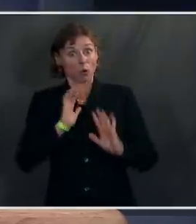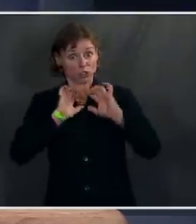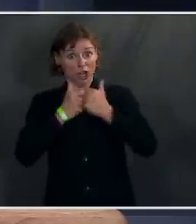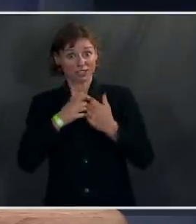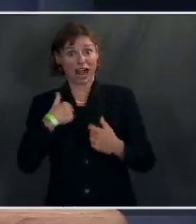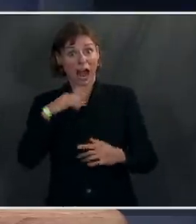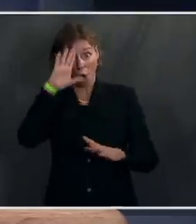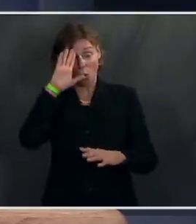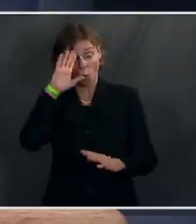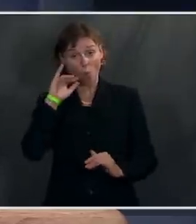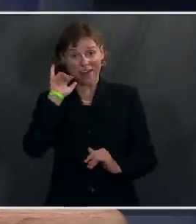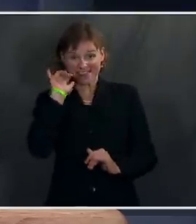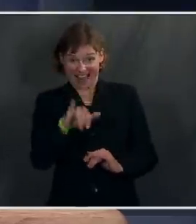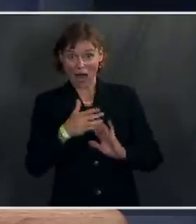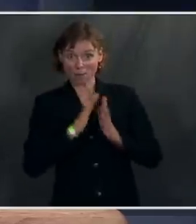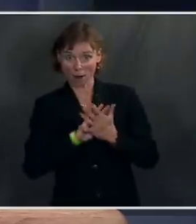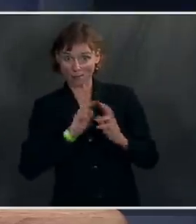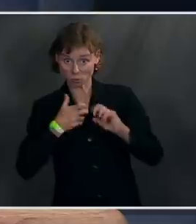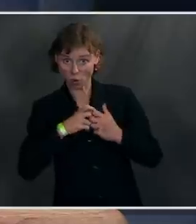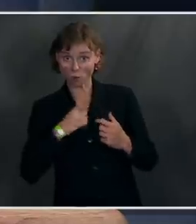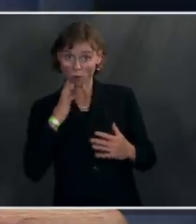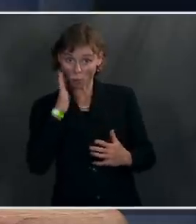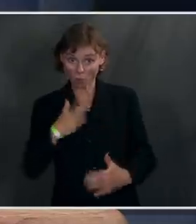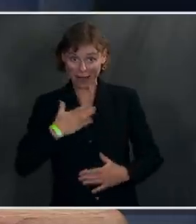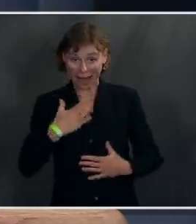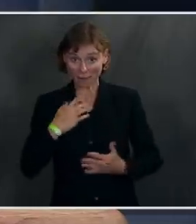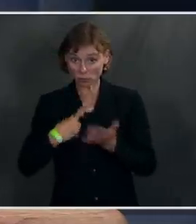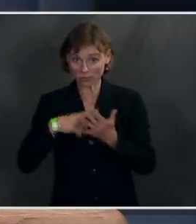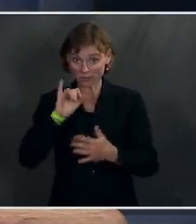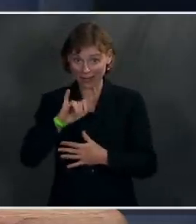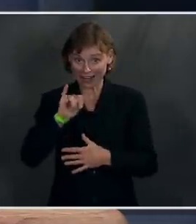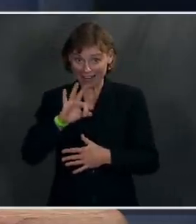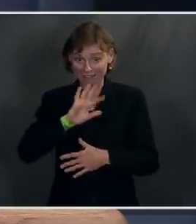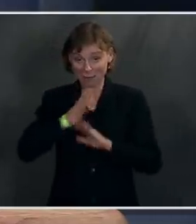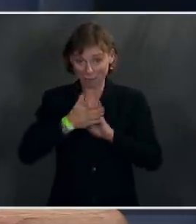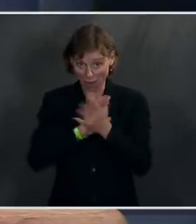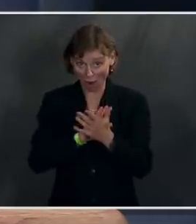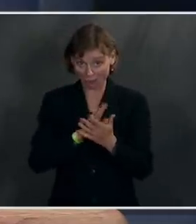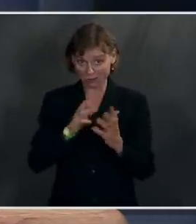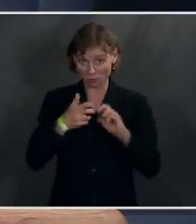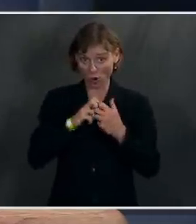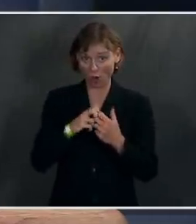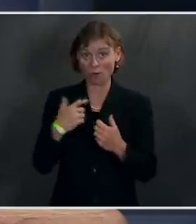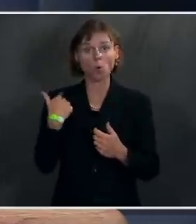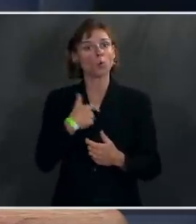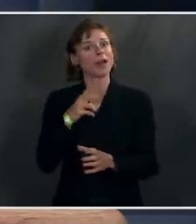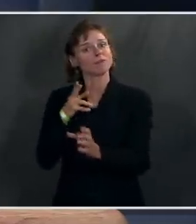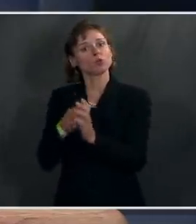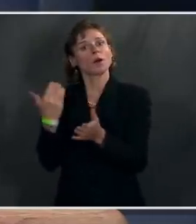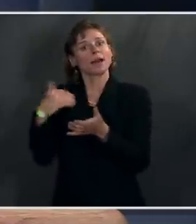to discuss that if that is our issue. But as you know, we've also rejoined the World Health Organization. We want to have a seat at the table.